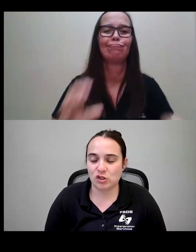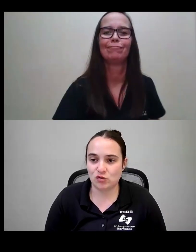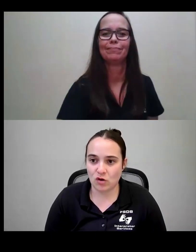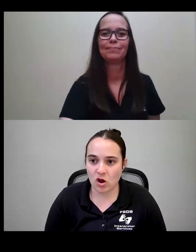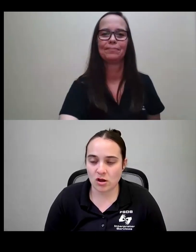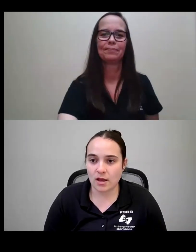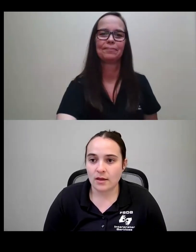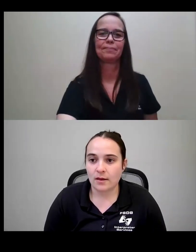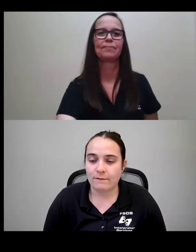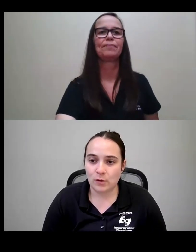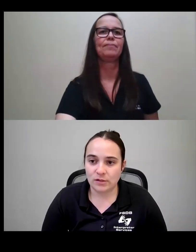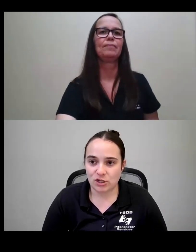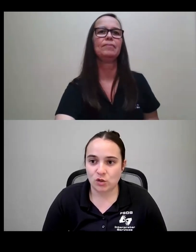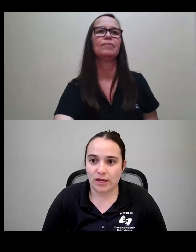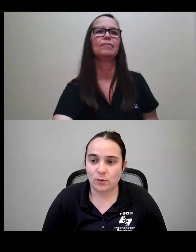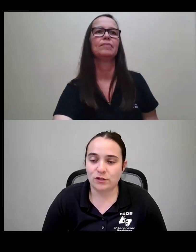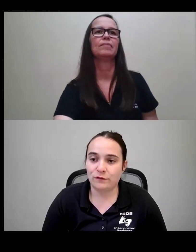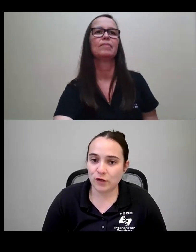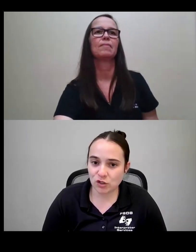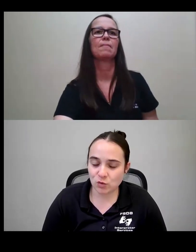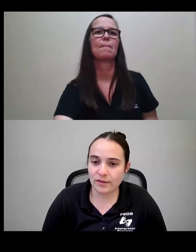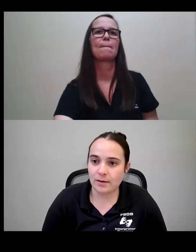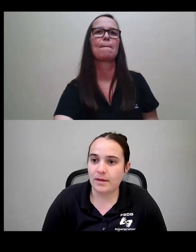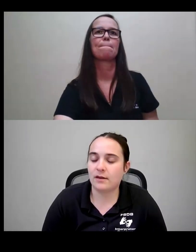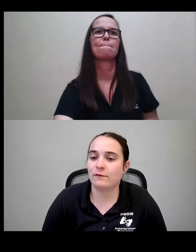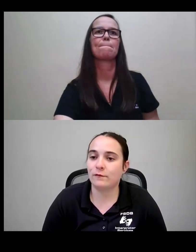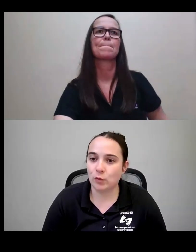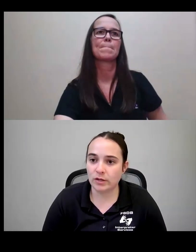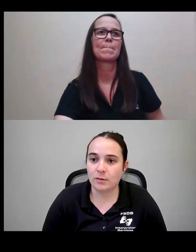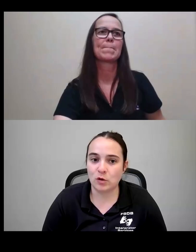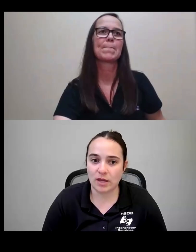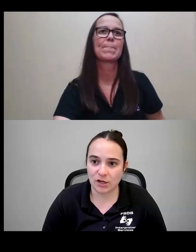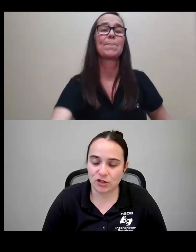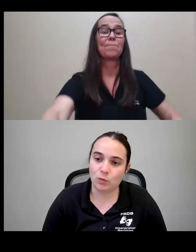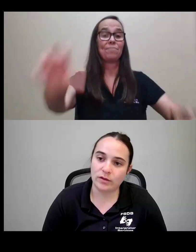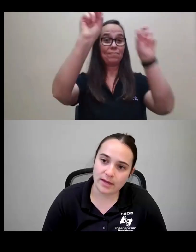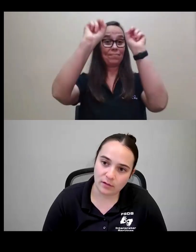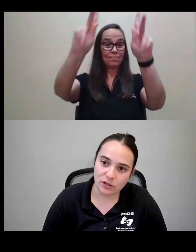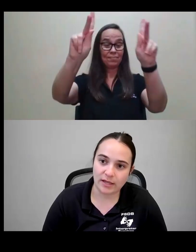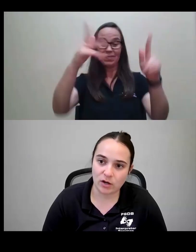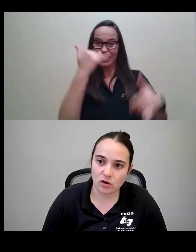that strong foundational language first will then make fluid communication with English